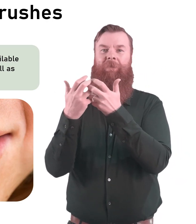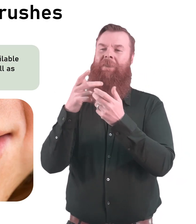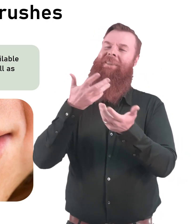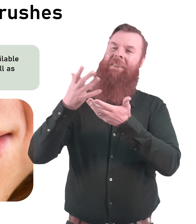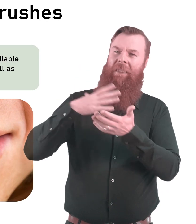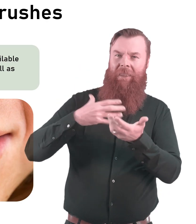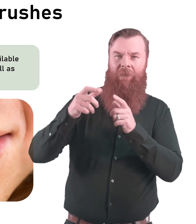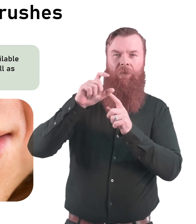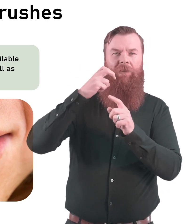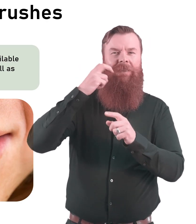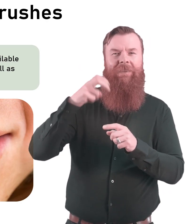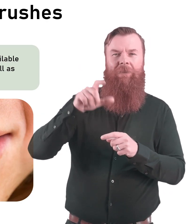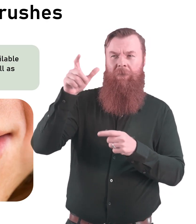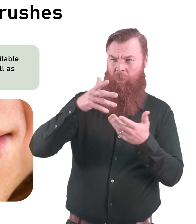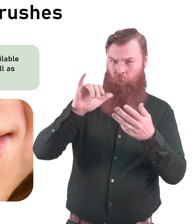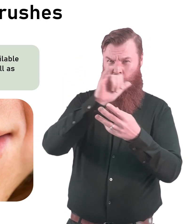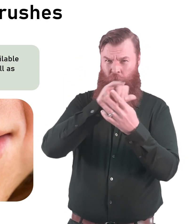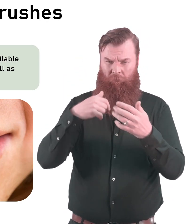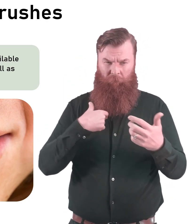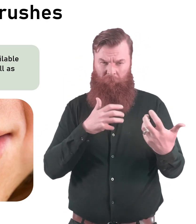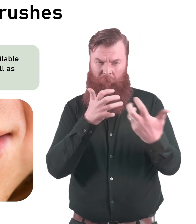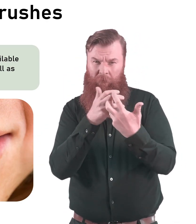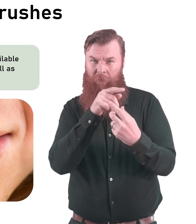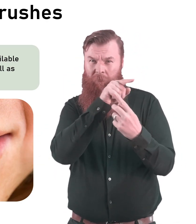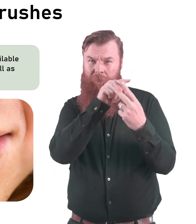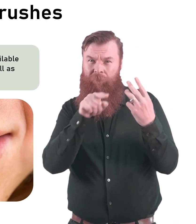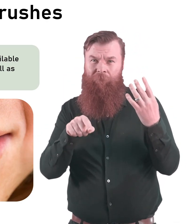Talk to your dentist about the right size for you.